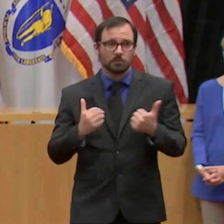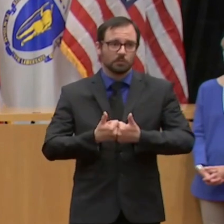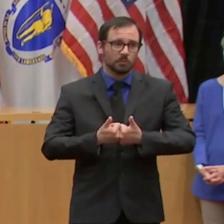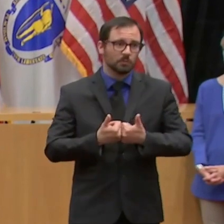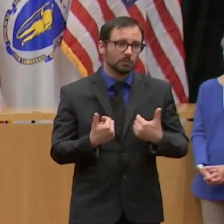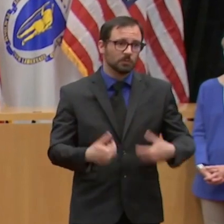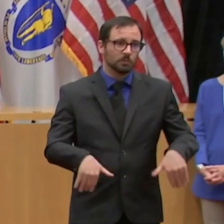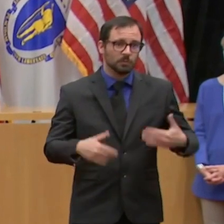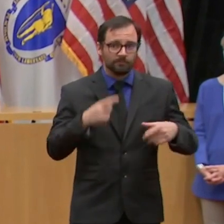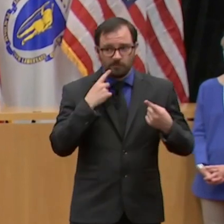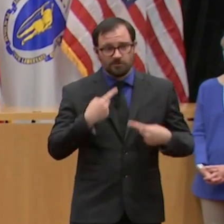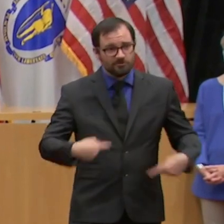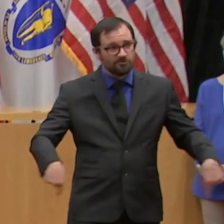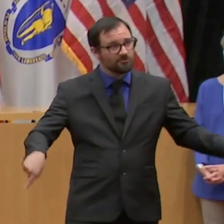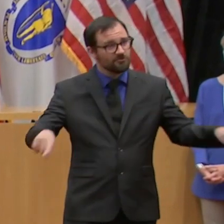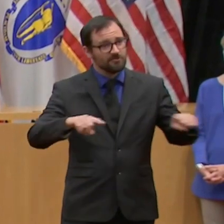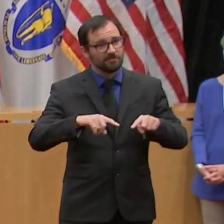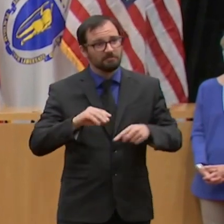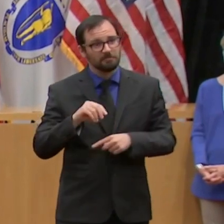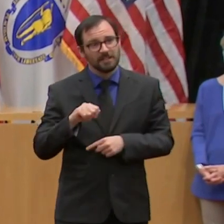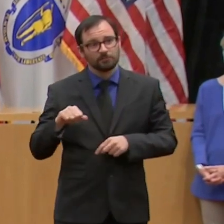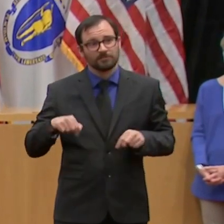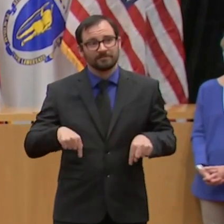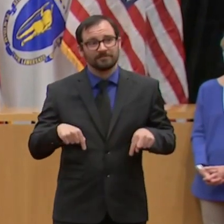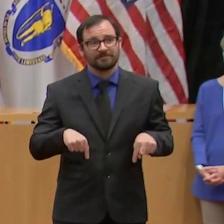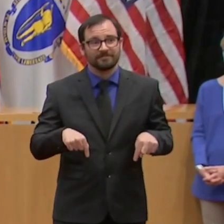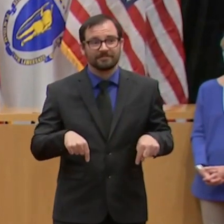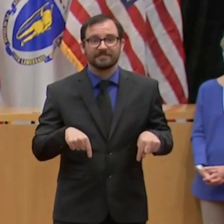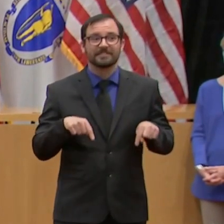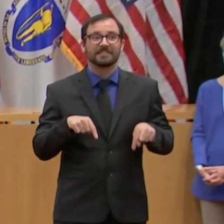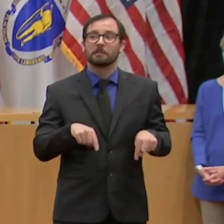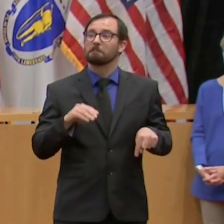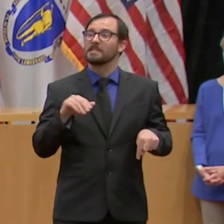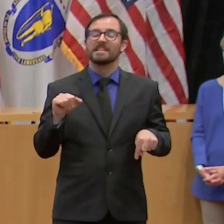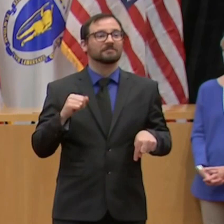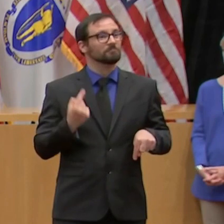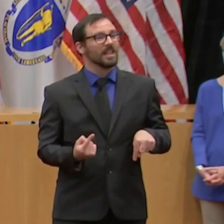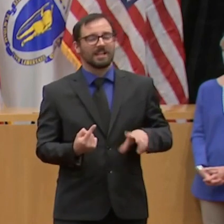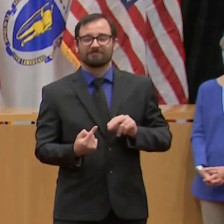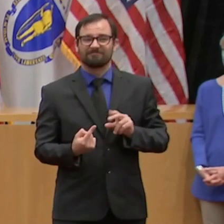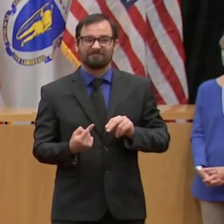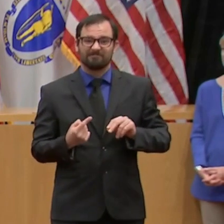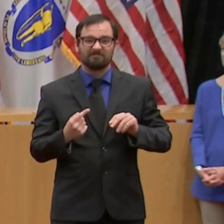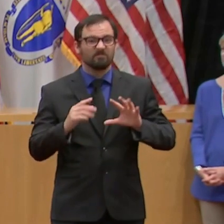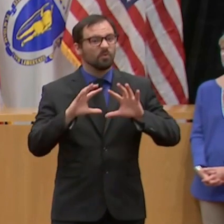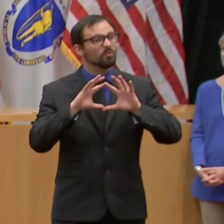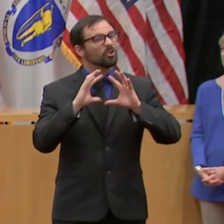THESE LAST FEW WEEKS HAVE BEEN AN INCREDIBLY TRYING AND DIFFICULT TIME FOR ALL OF US,